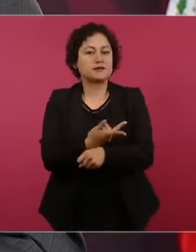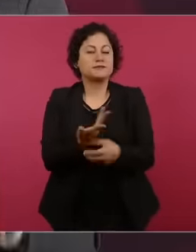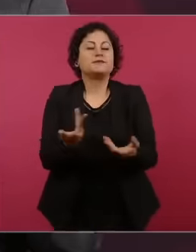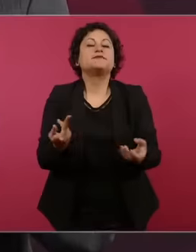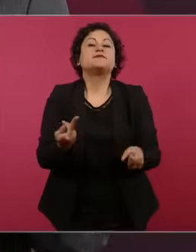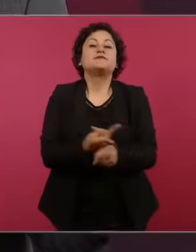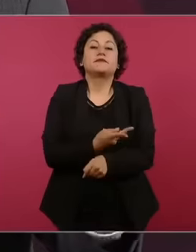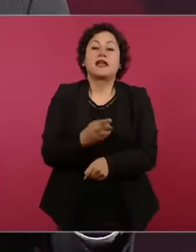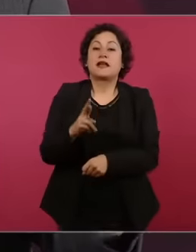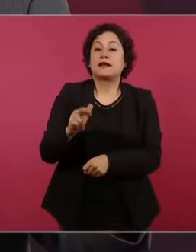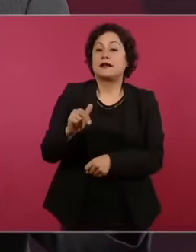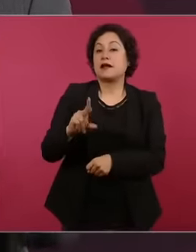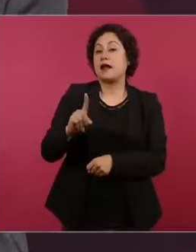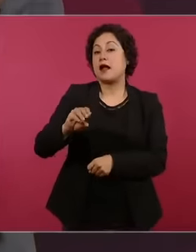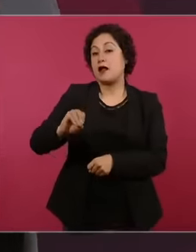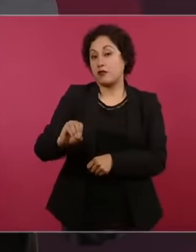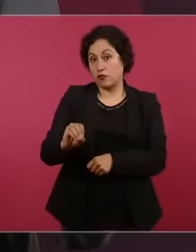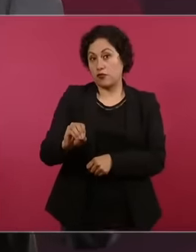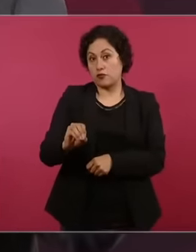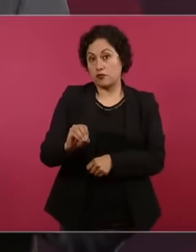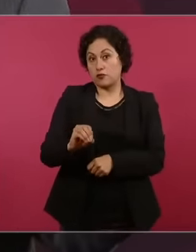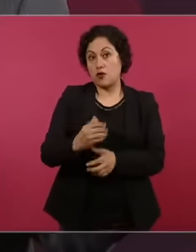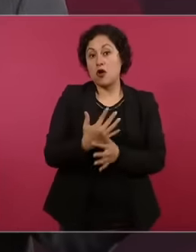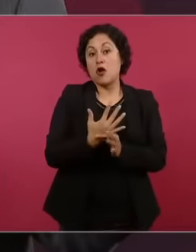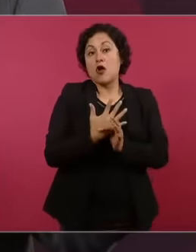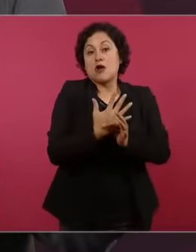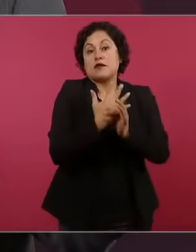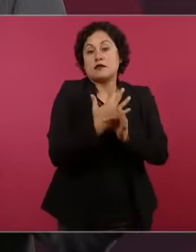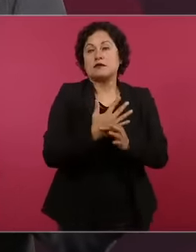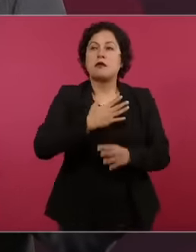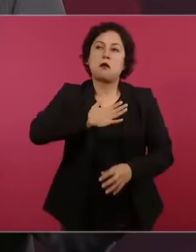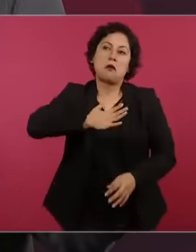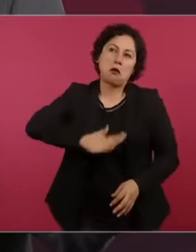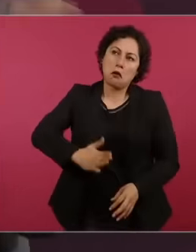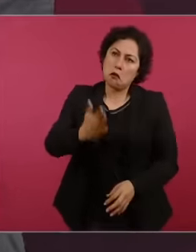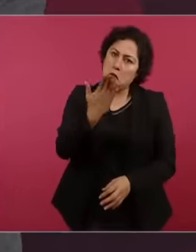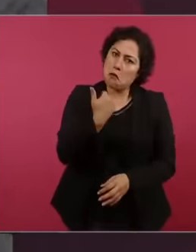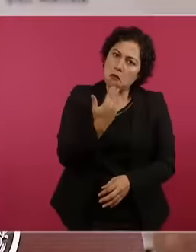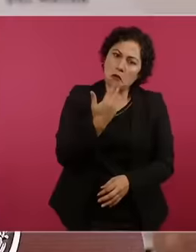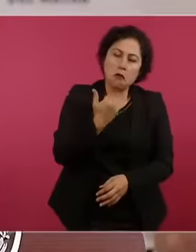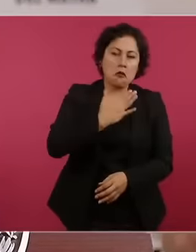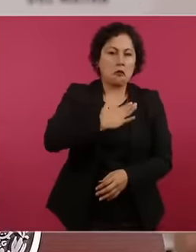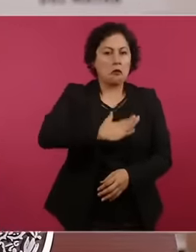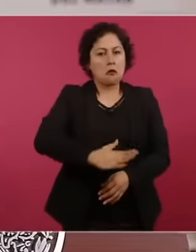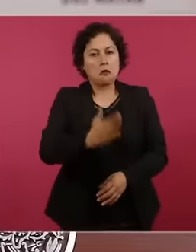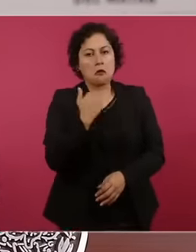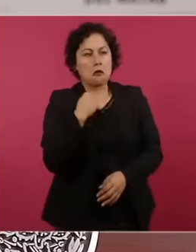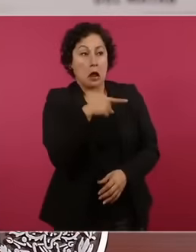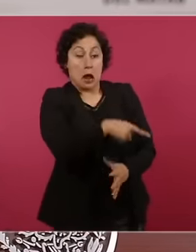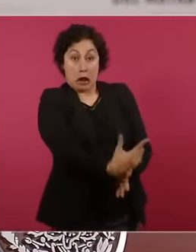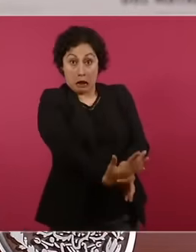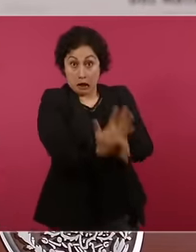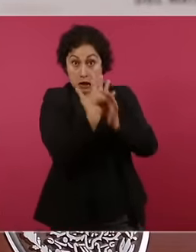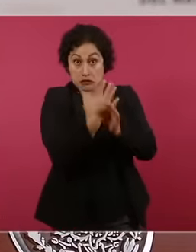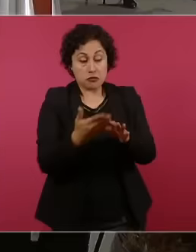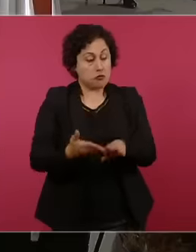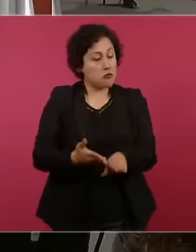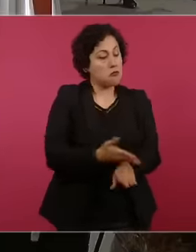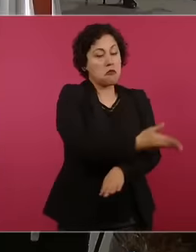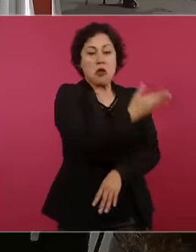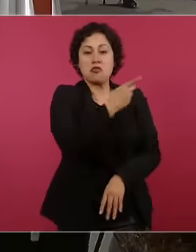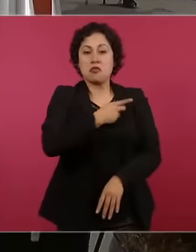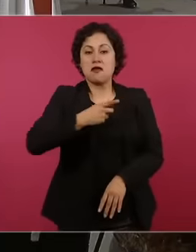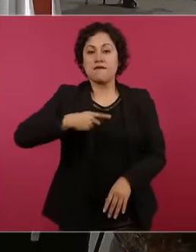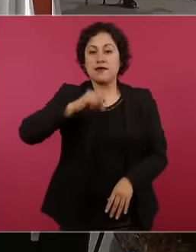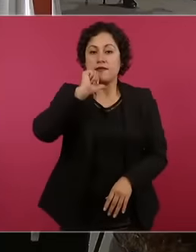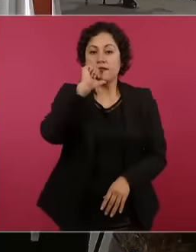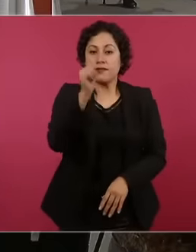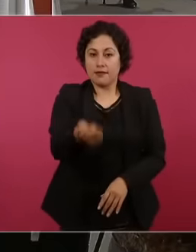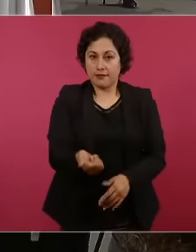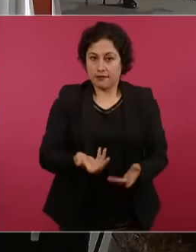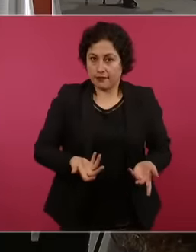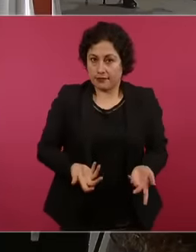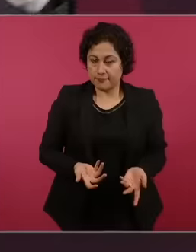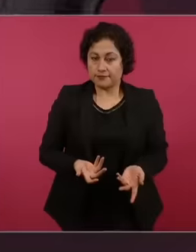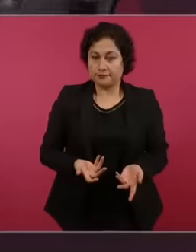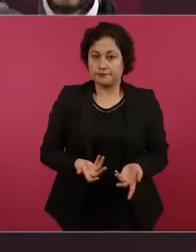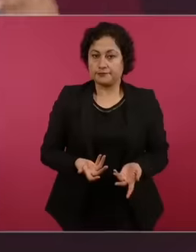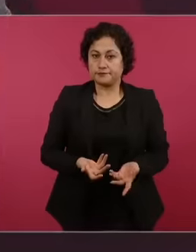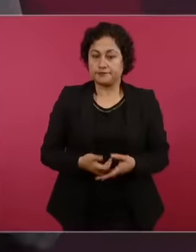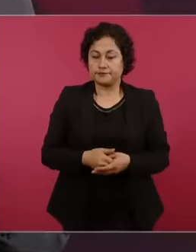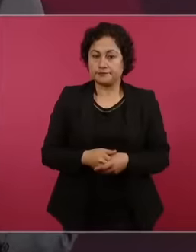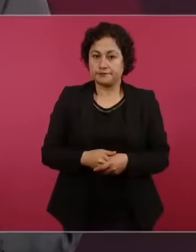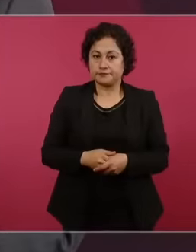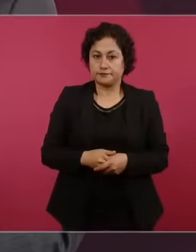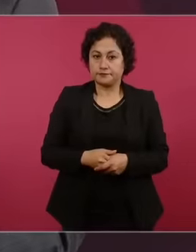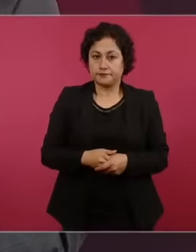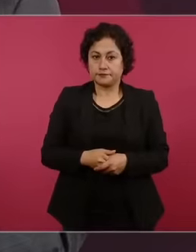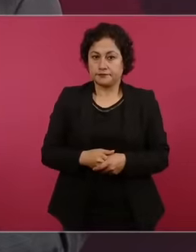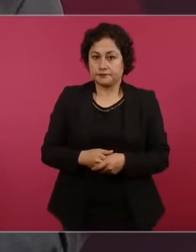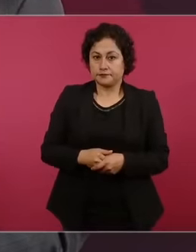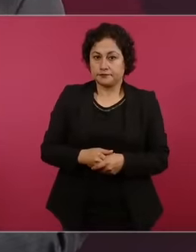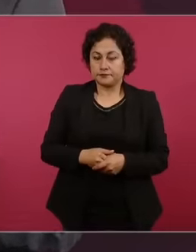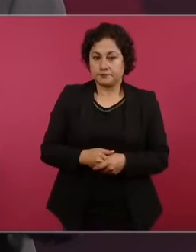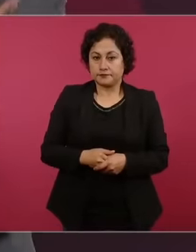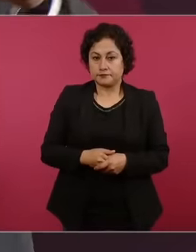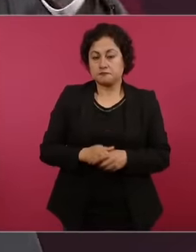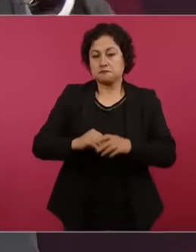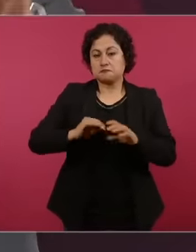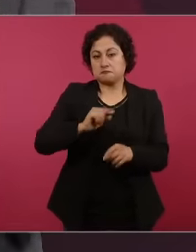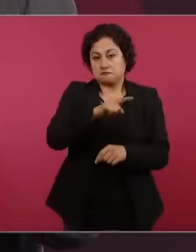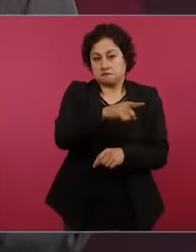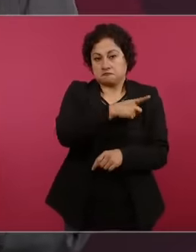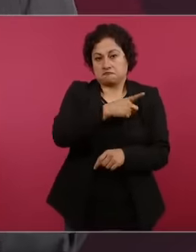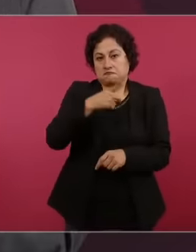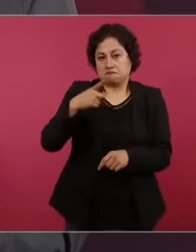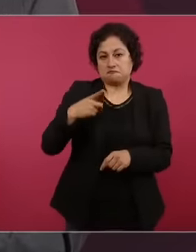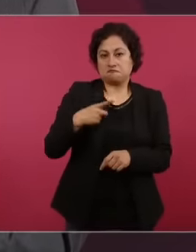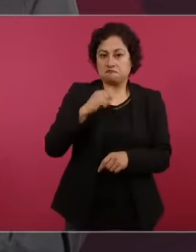maintains that it is unfair that he does not owe anything to the SAT to the public treasury.